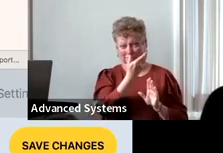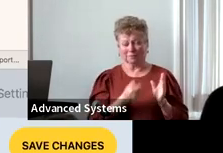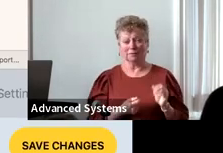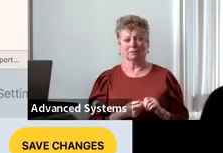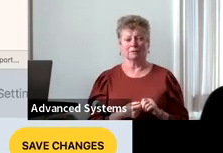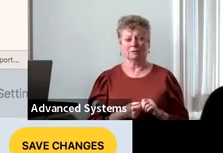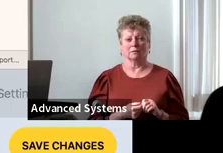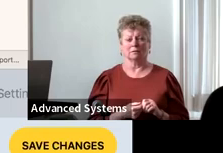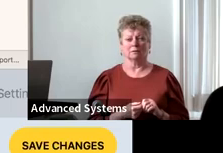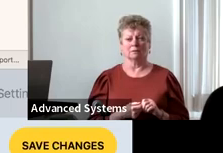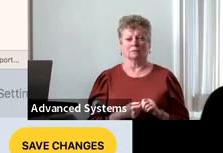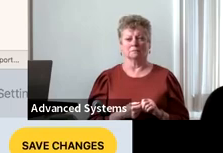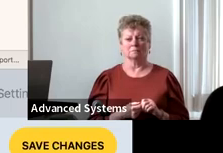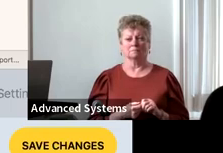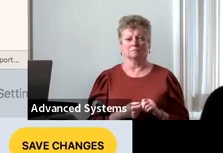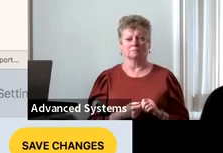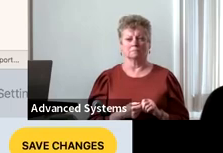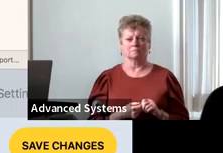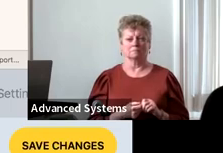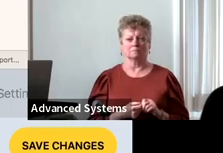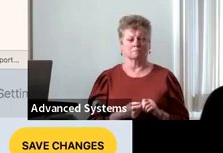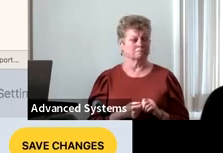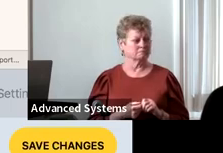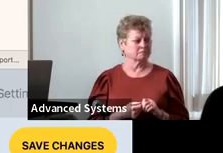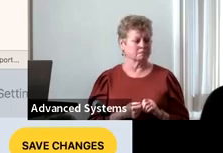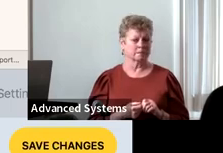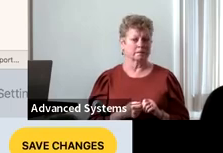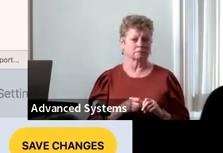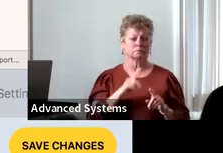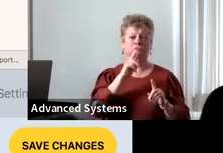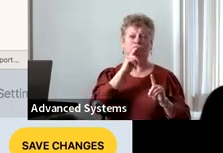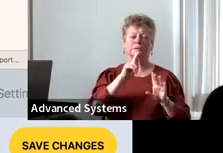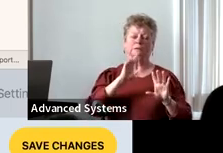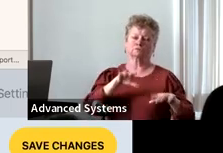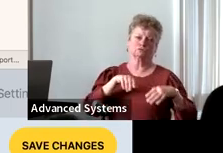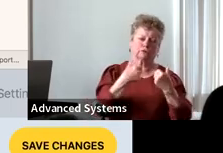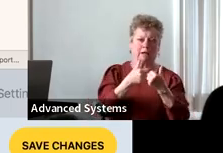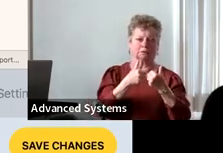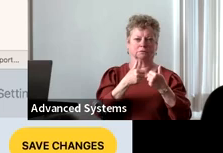relate to the real big challenges related to work